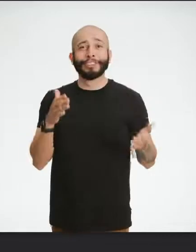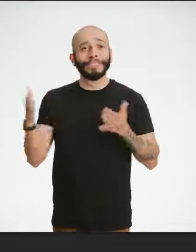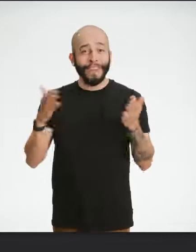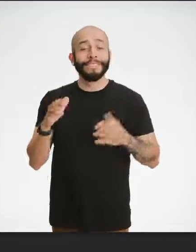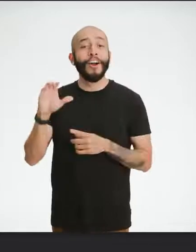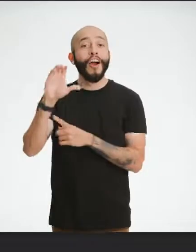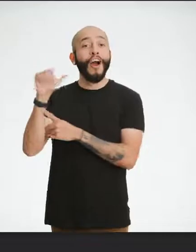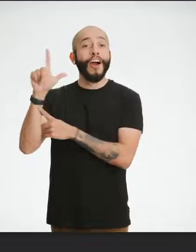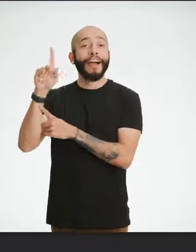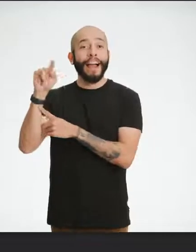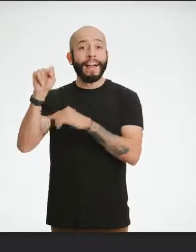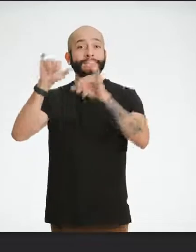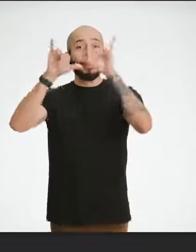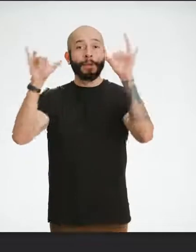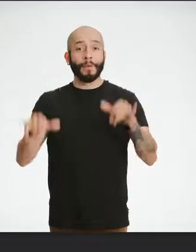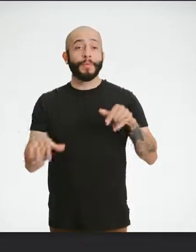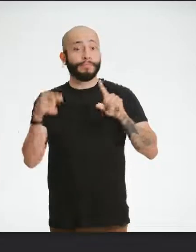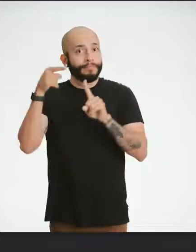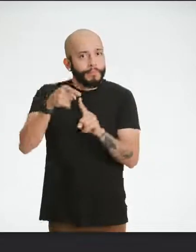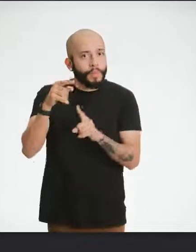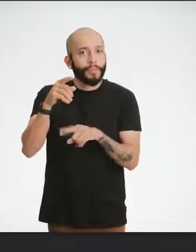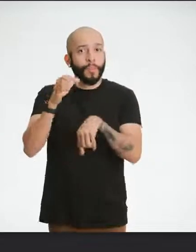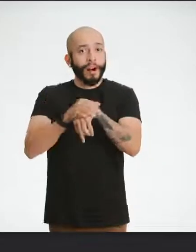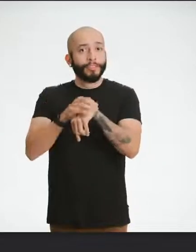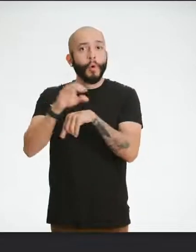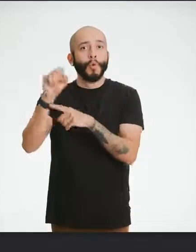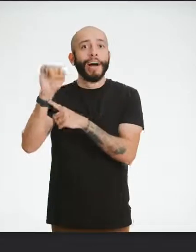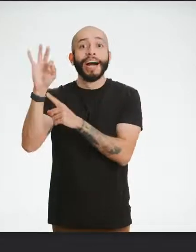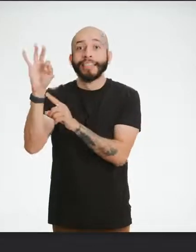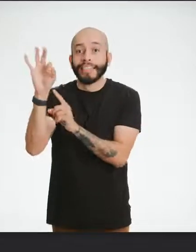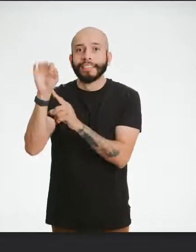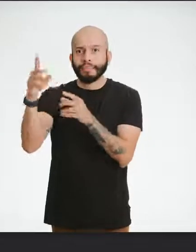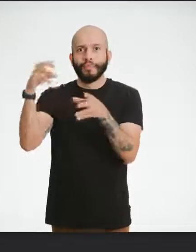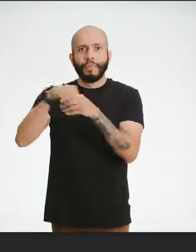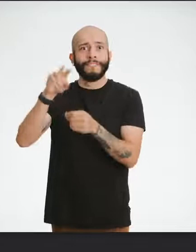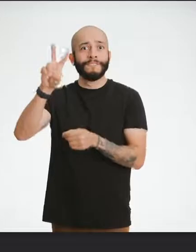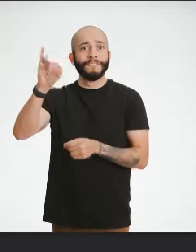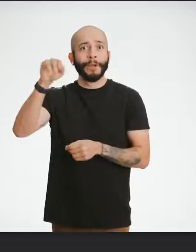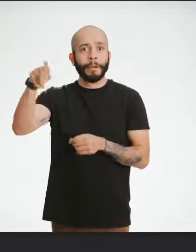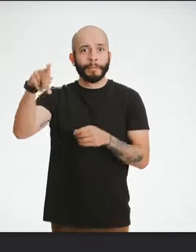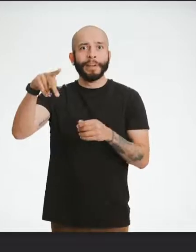The CallKit framework in watchOS 9 includes a new Voiceover IP background mode that lets